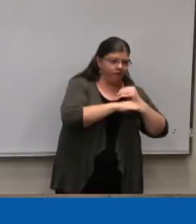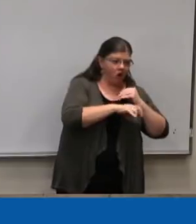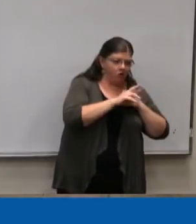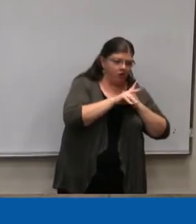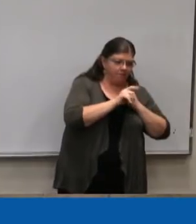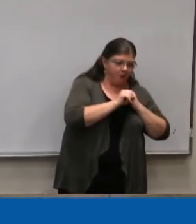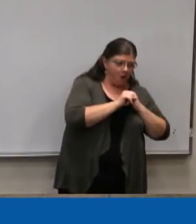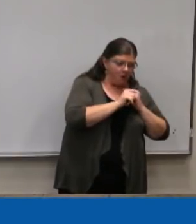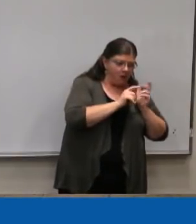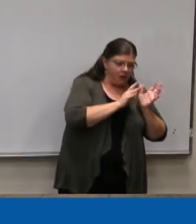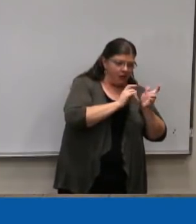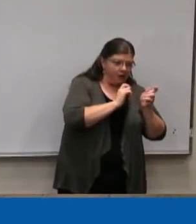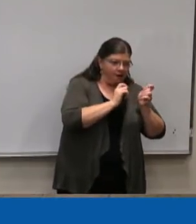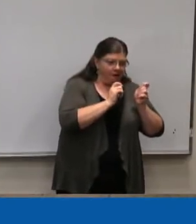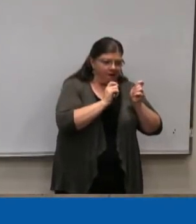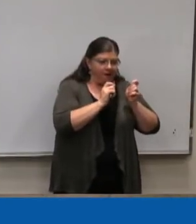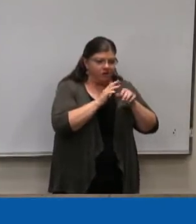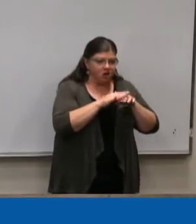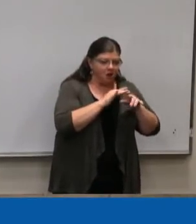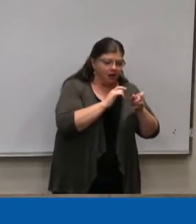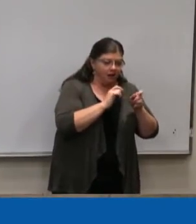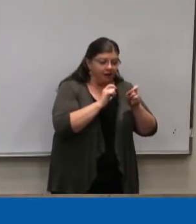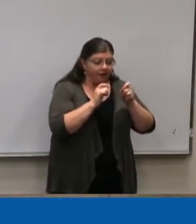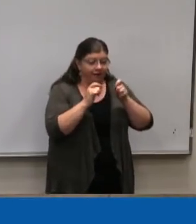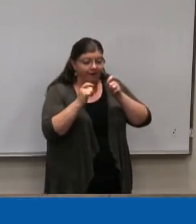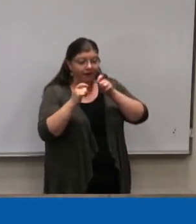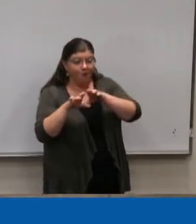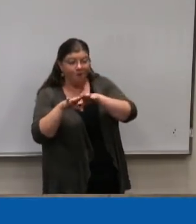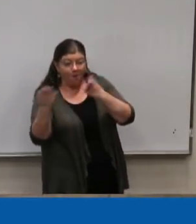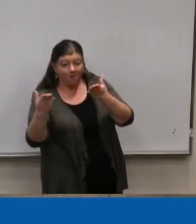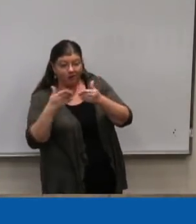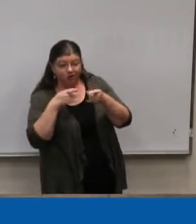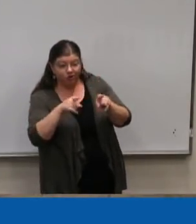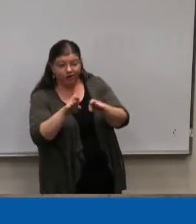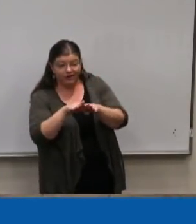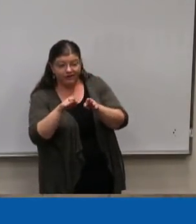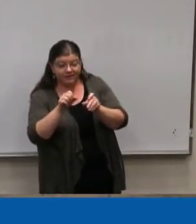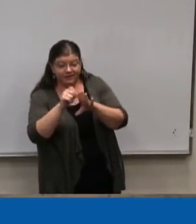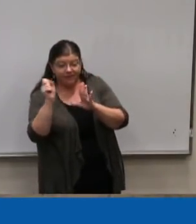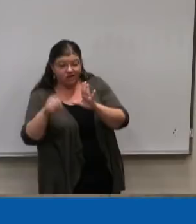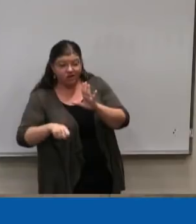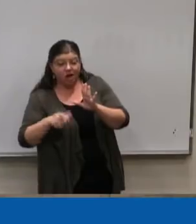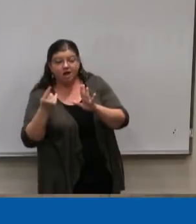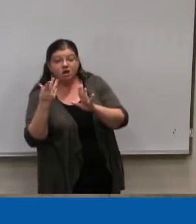and we can slowly reopen as we go through the rest of the semester, maybe in Term 2 we could open up again.